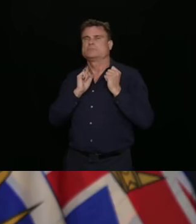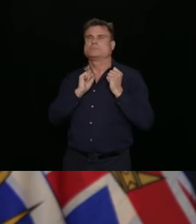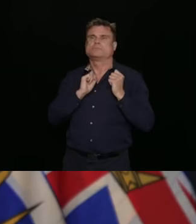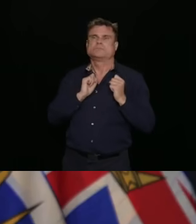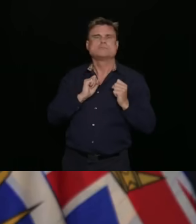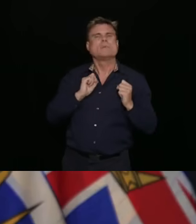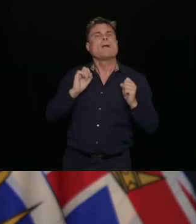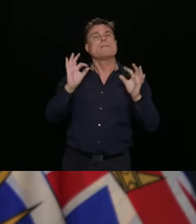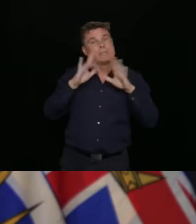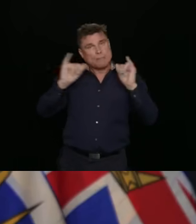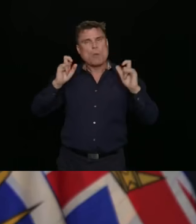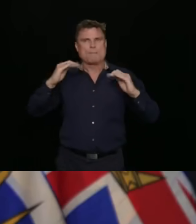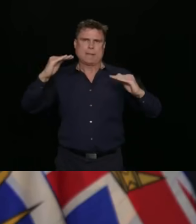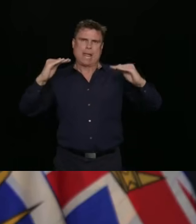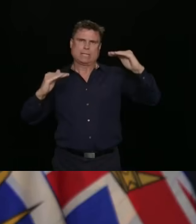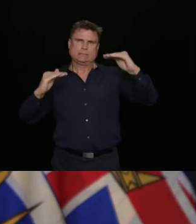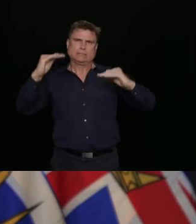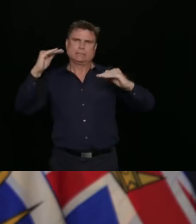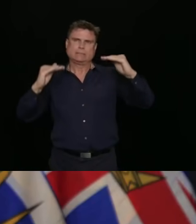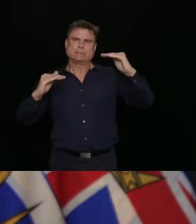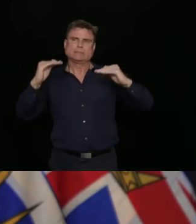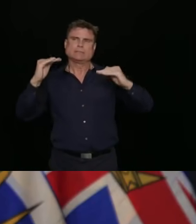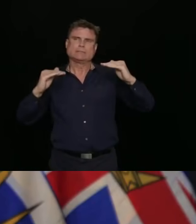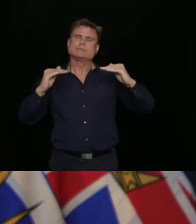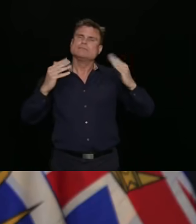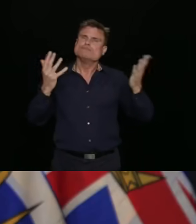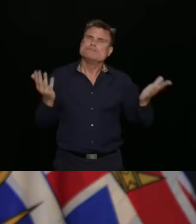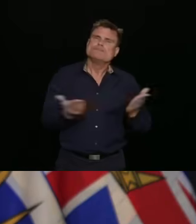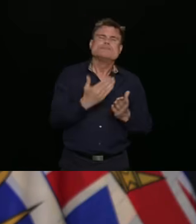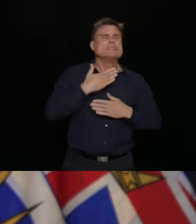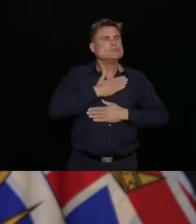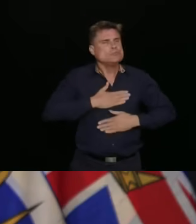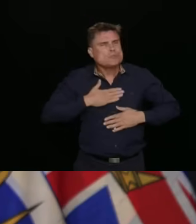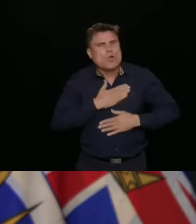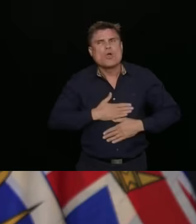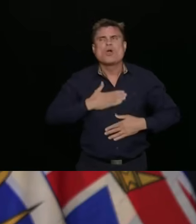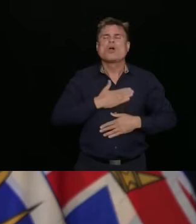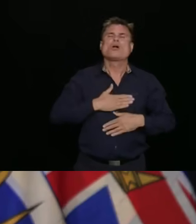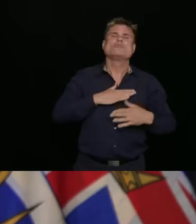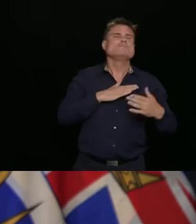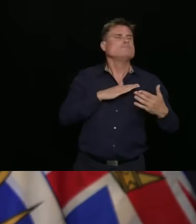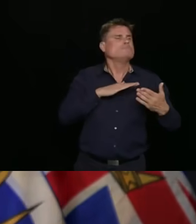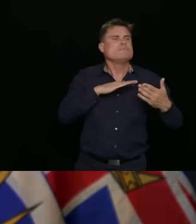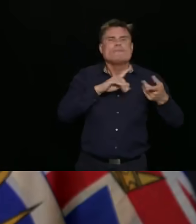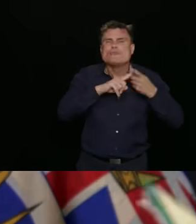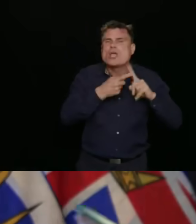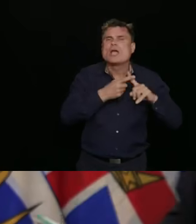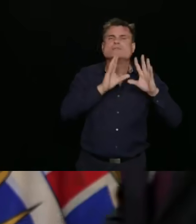The other part of it is do I have sick leave? Am I allowed to stay away from work if I'm sick?